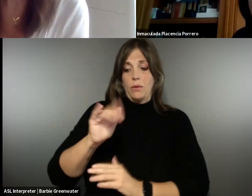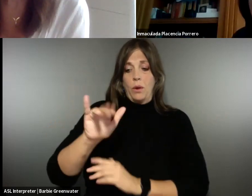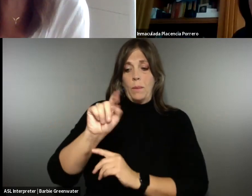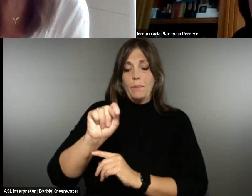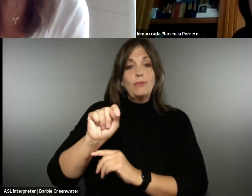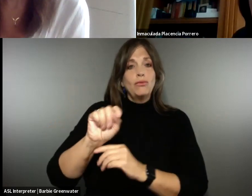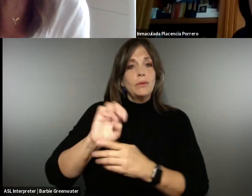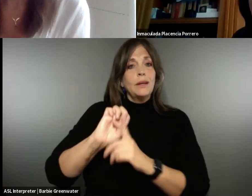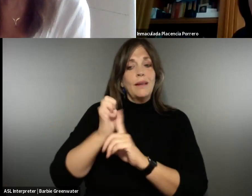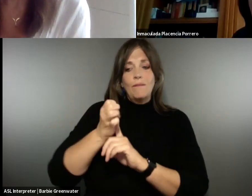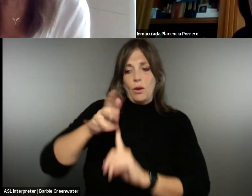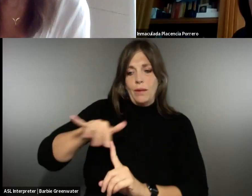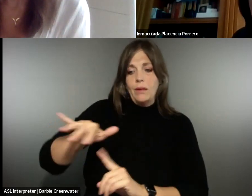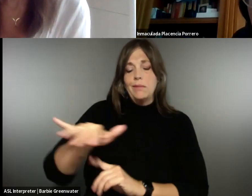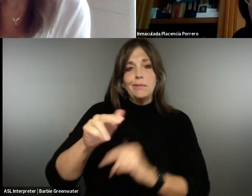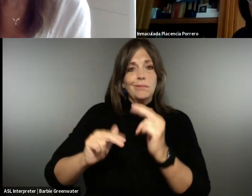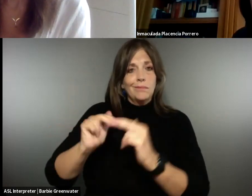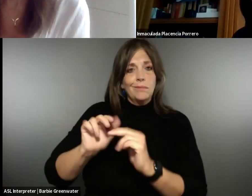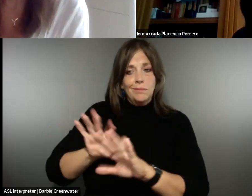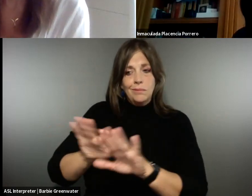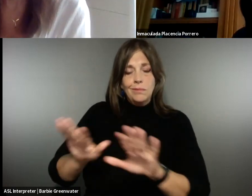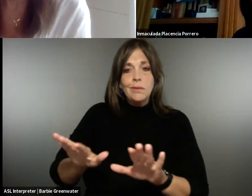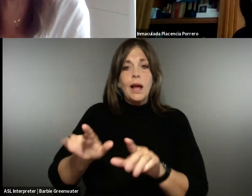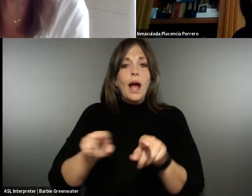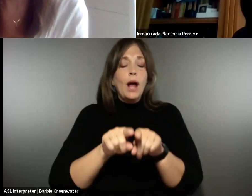standards that have resulted recently for the built environment for